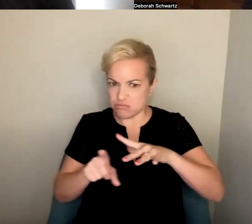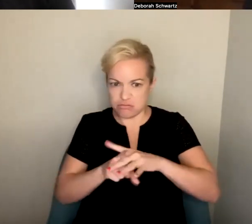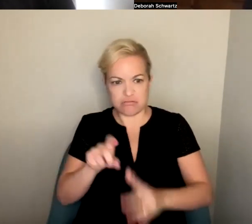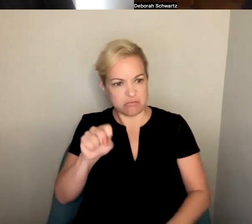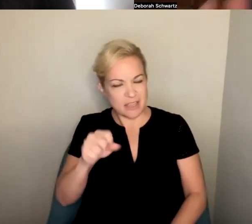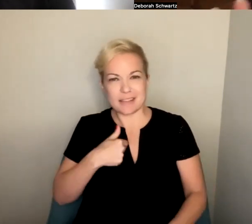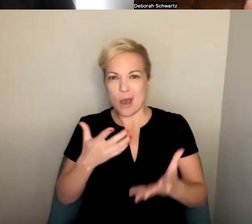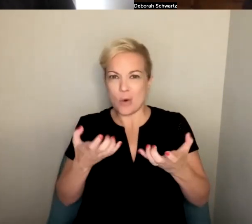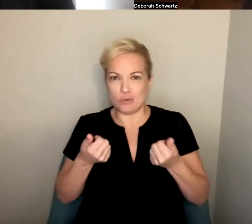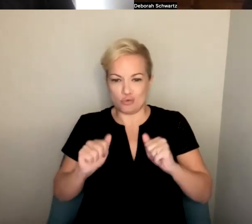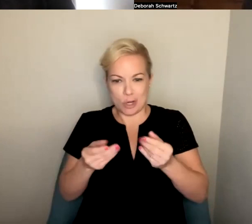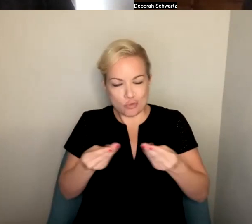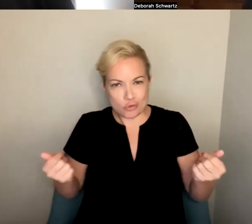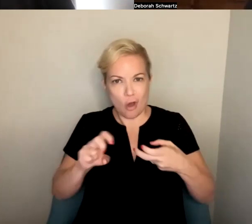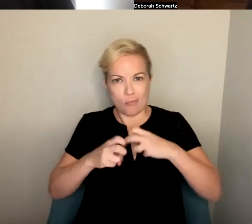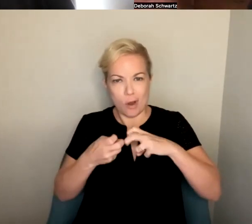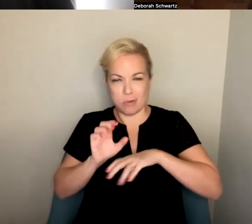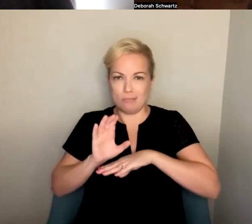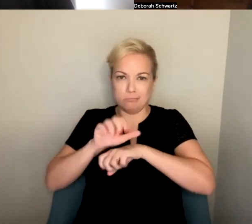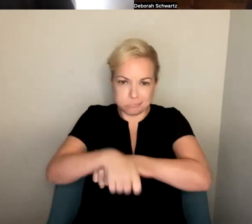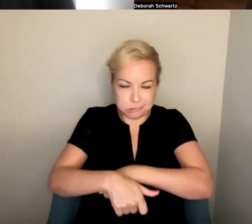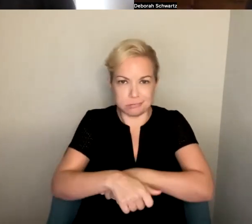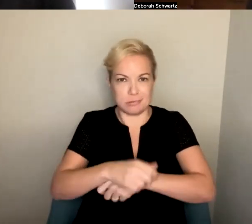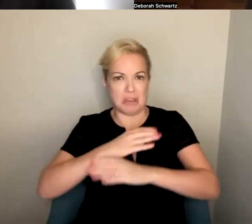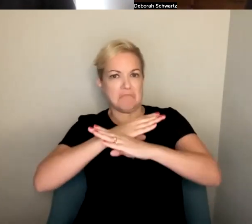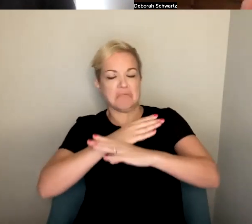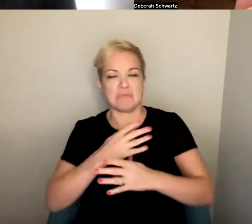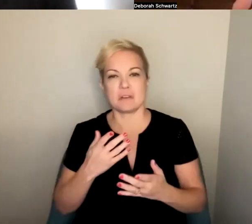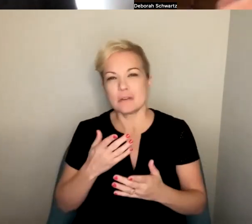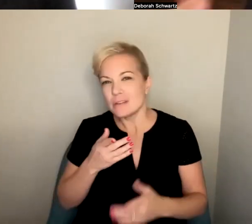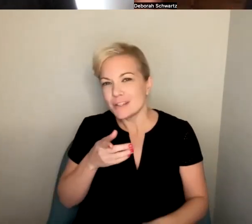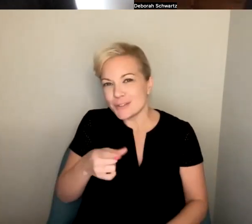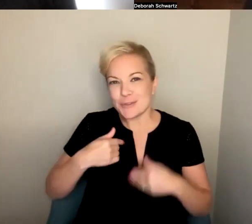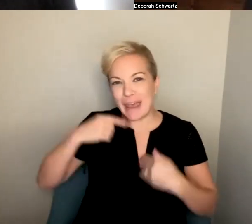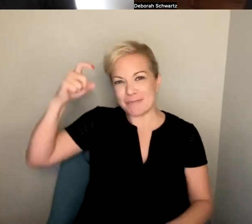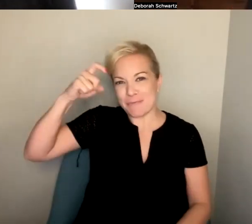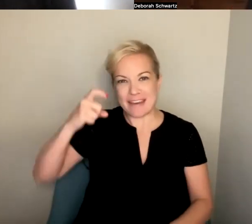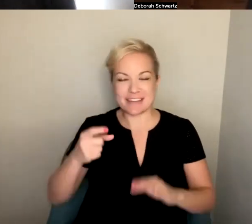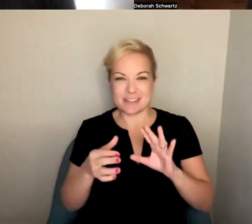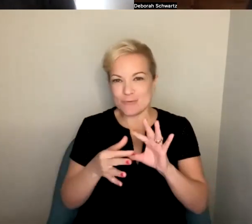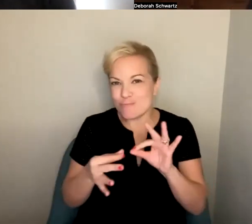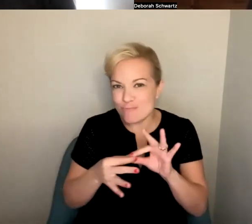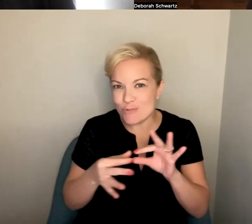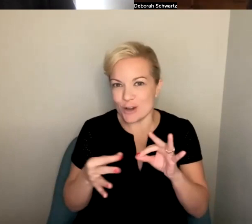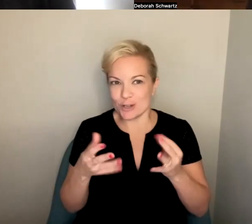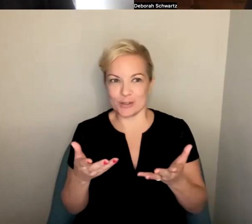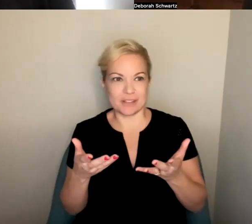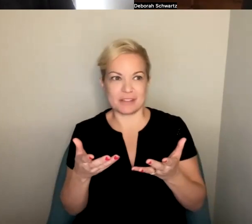um do you have words of wisdom for either, you know, who people should be talking to other than